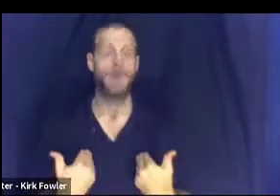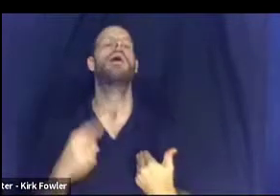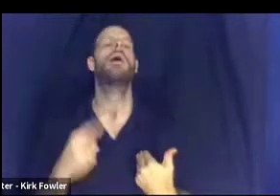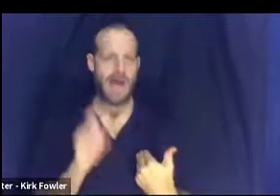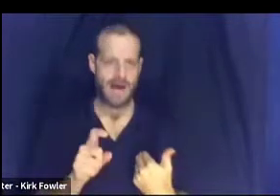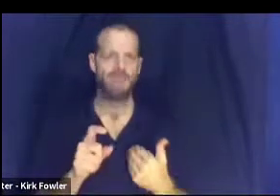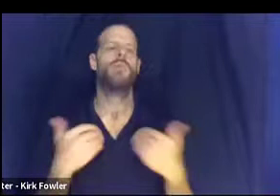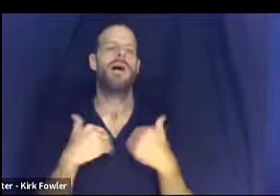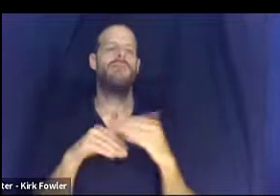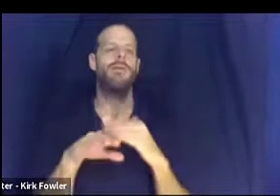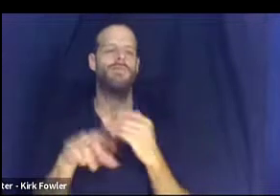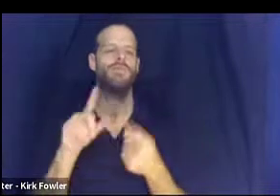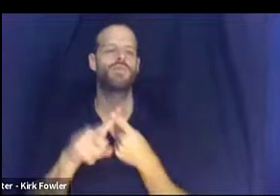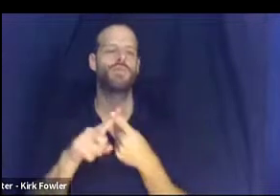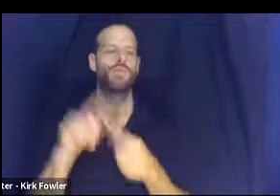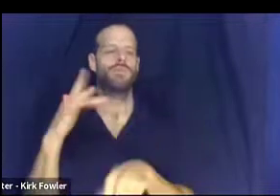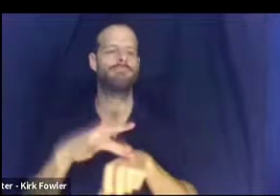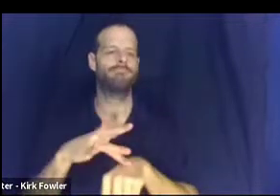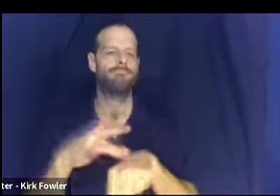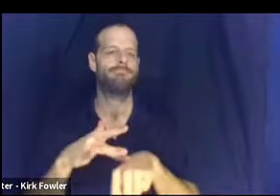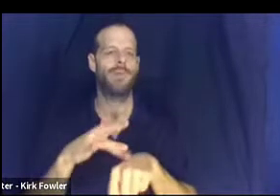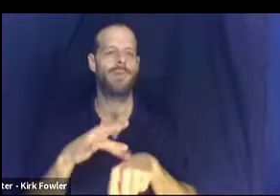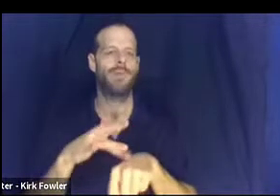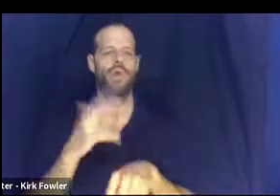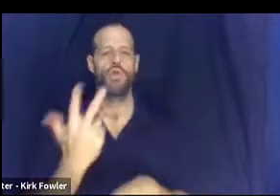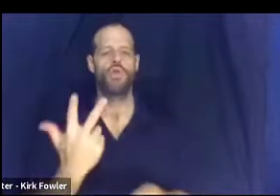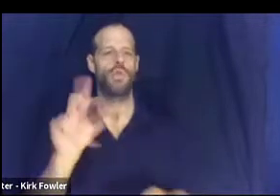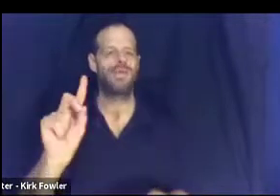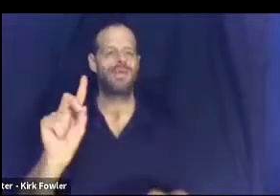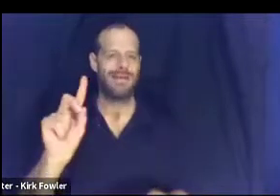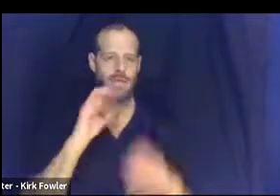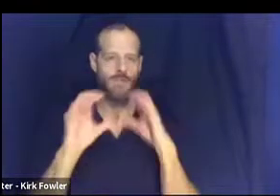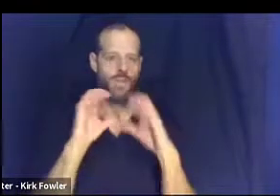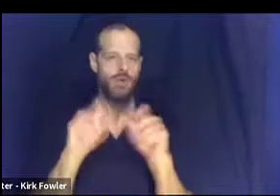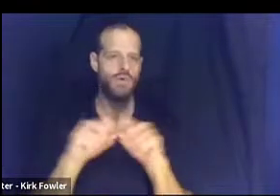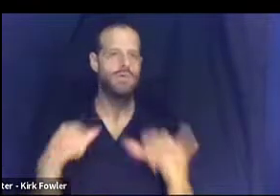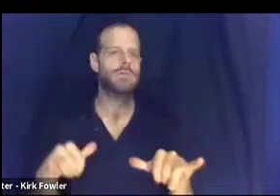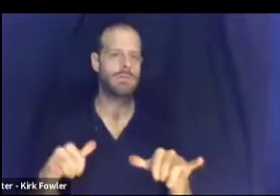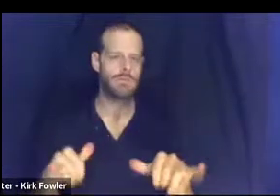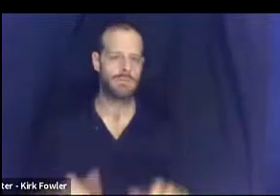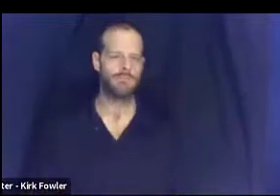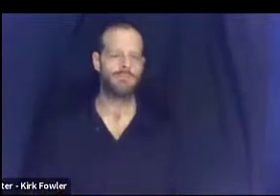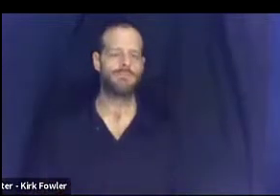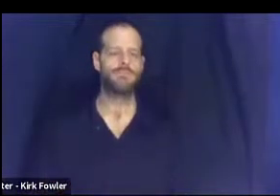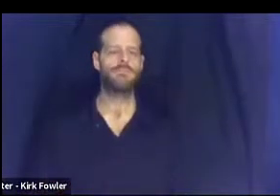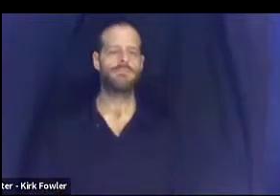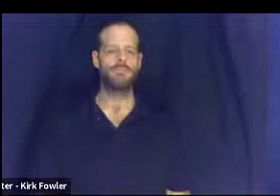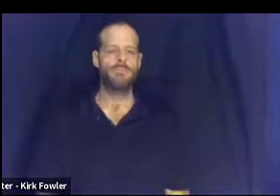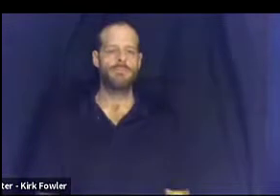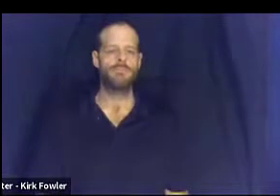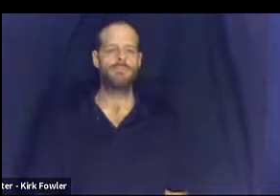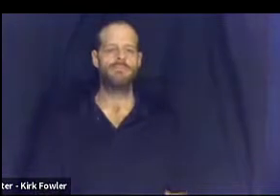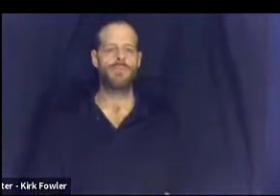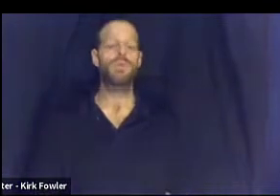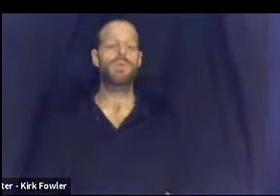to a tactical 3D communication system. So, we need to be doing both at the same time